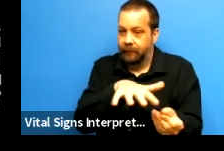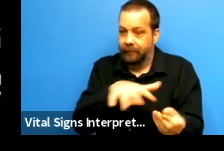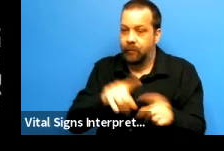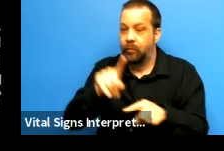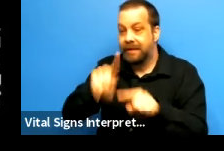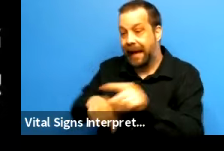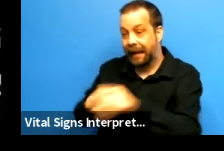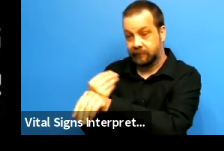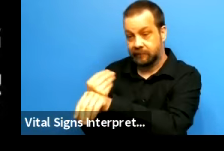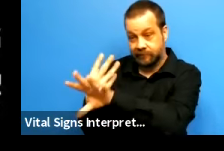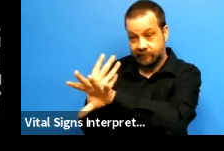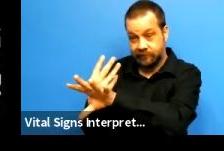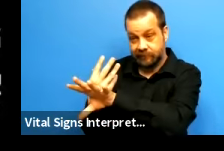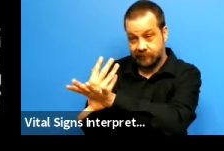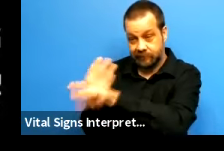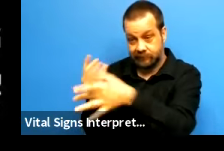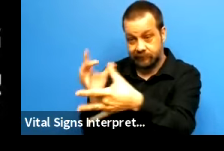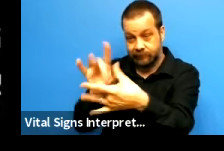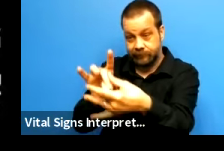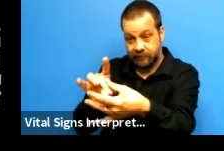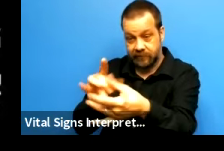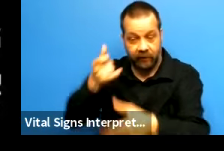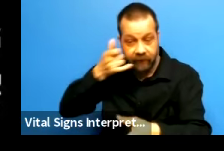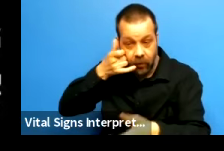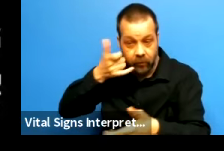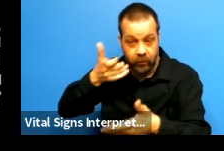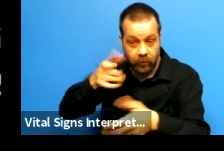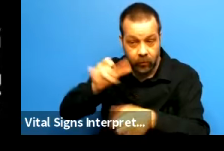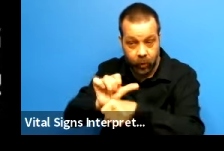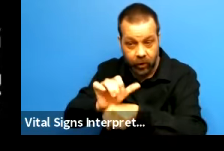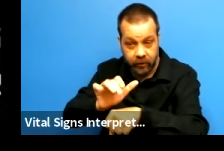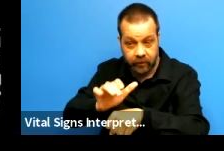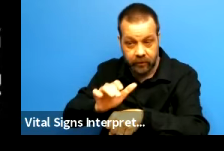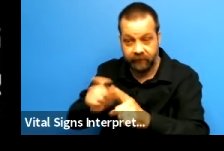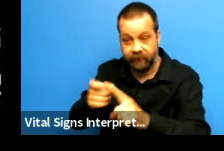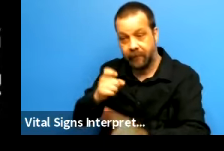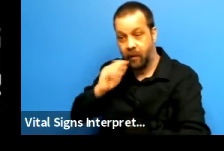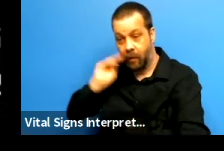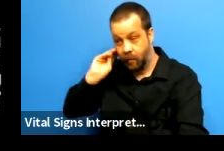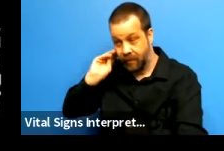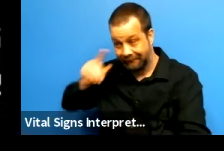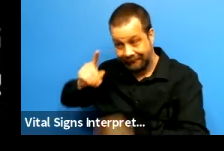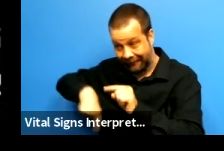For those who cannot telework every day,